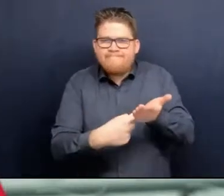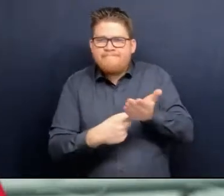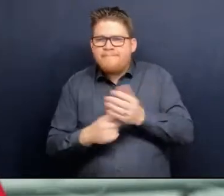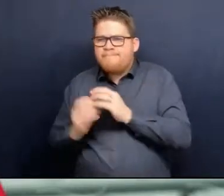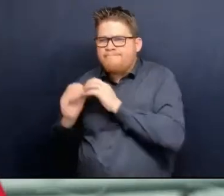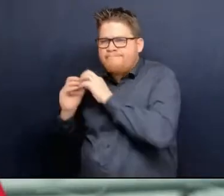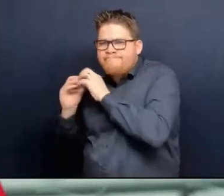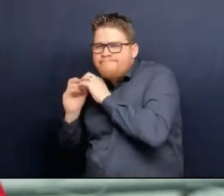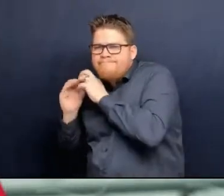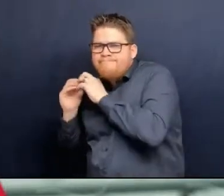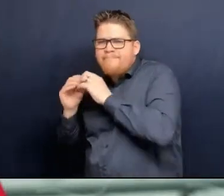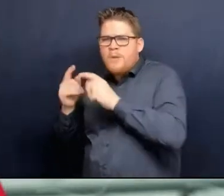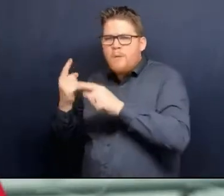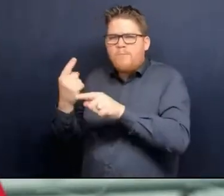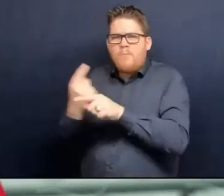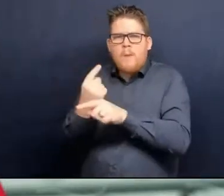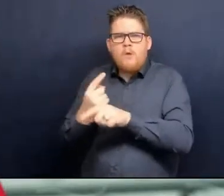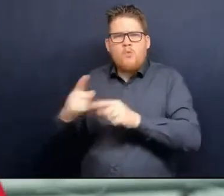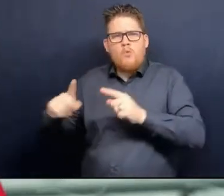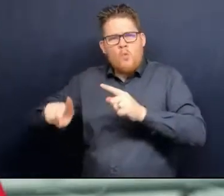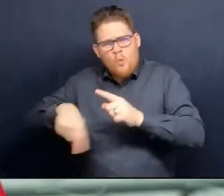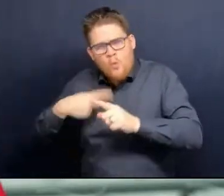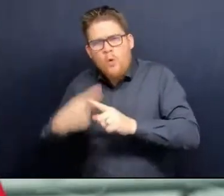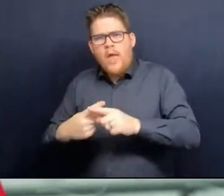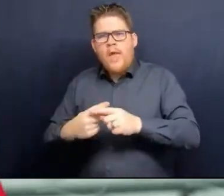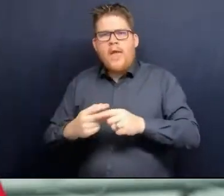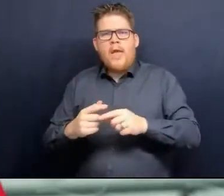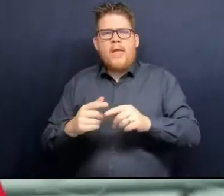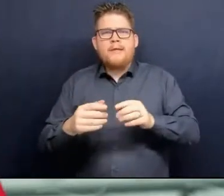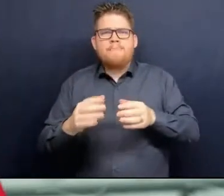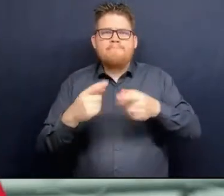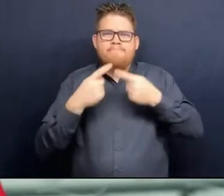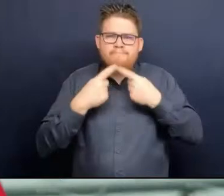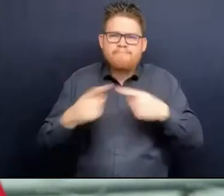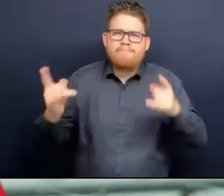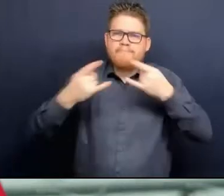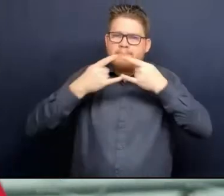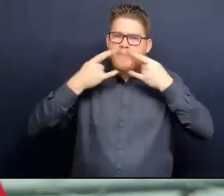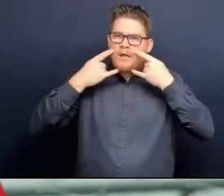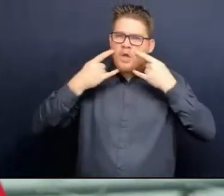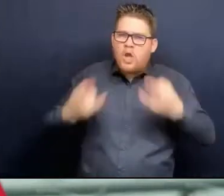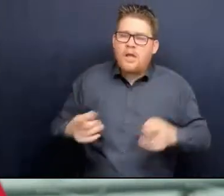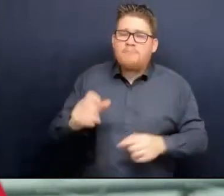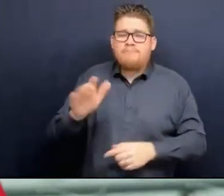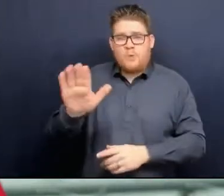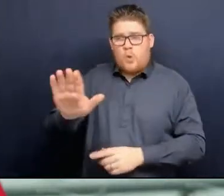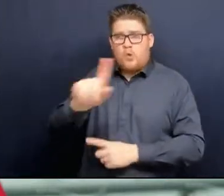the scenes of how we make those decisions about timing and what happens where But you raise a